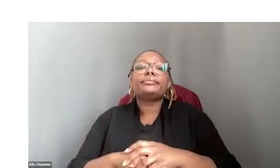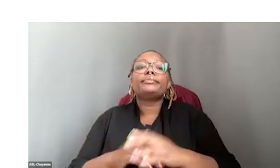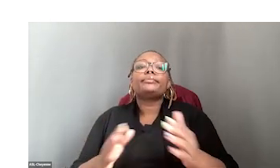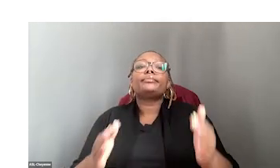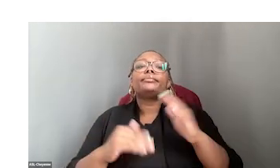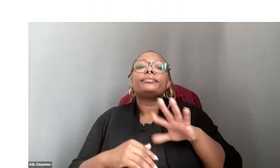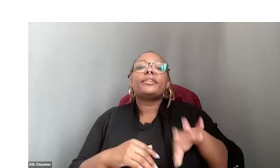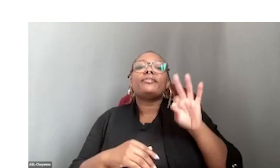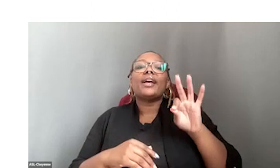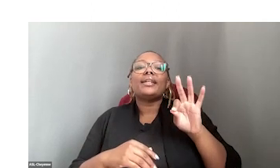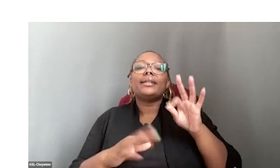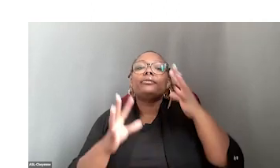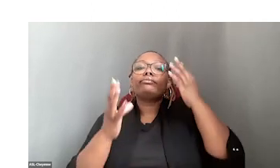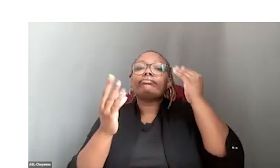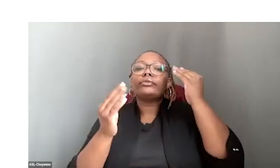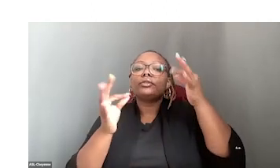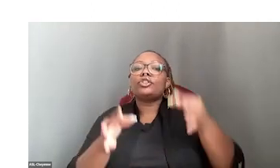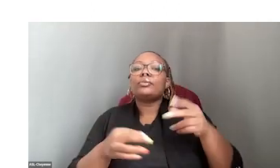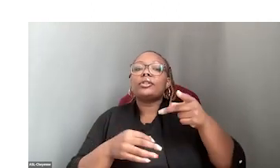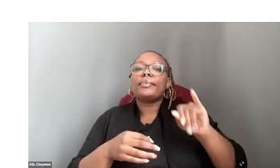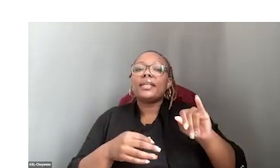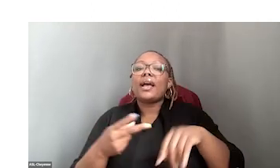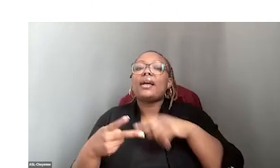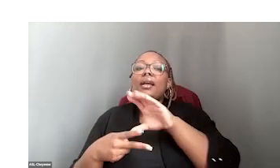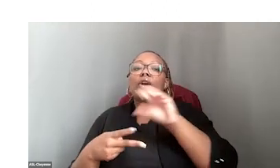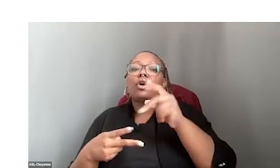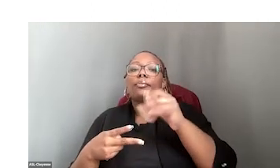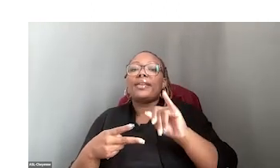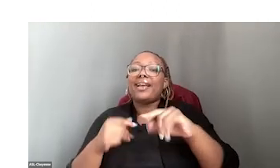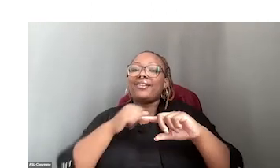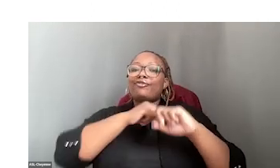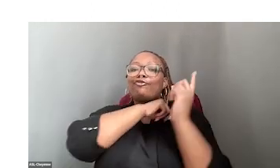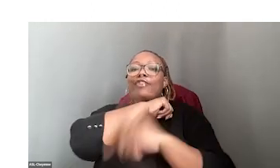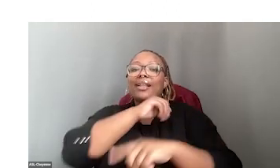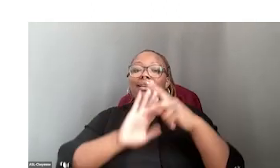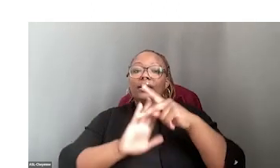has been found to have violated awarded policies or codes or conduct, statutes regulations